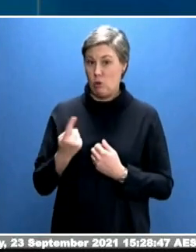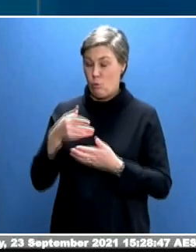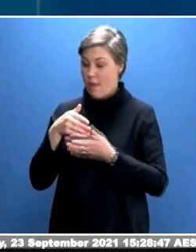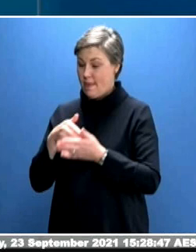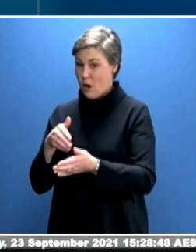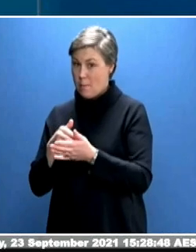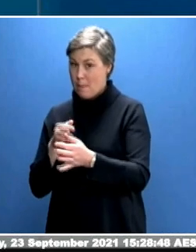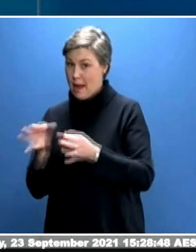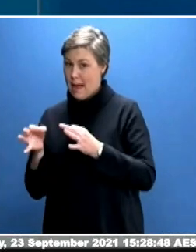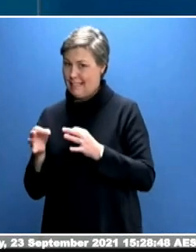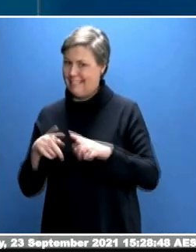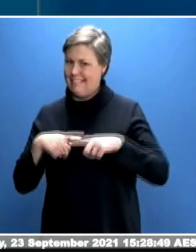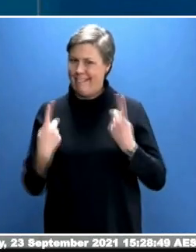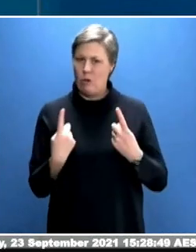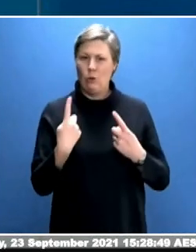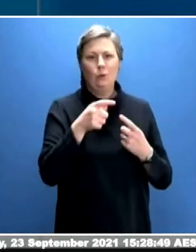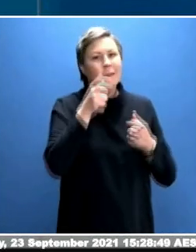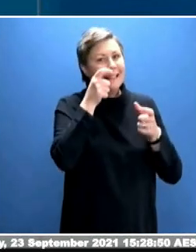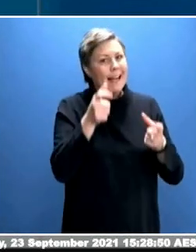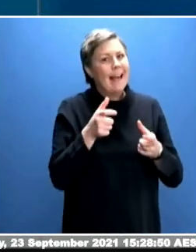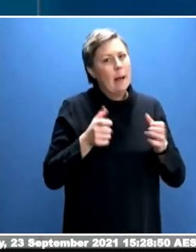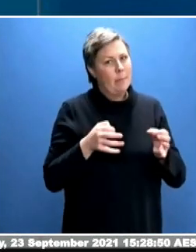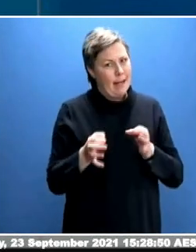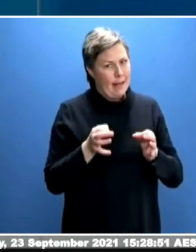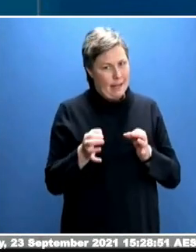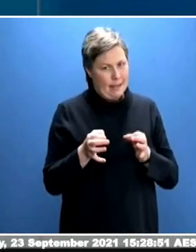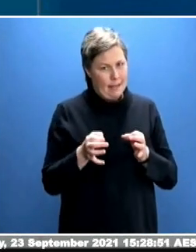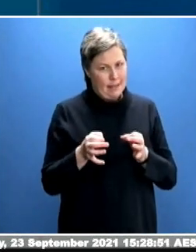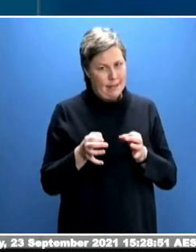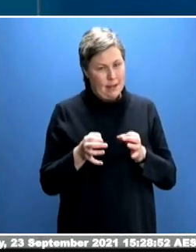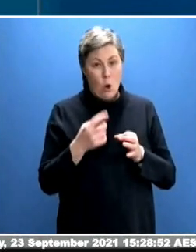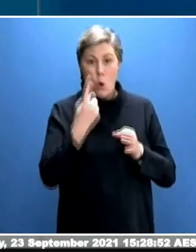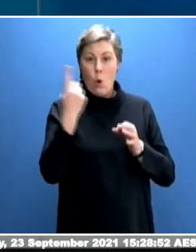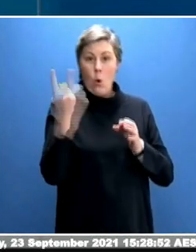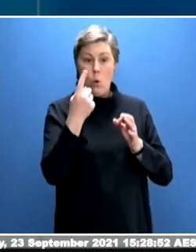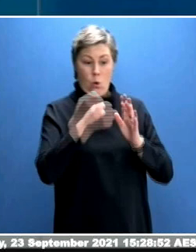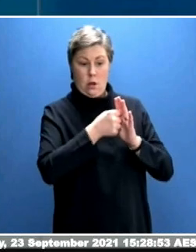the care plan that every young person in care has, which also includes a